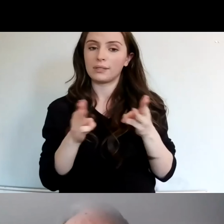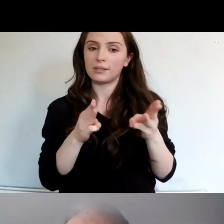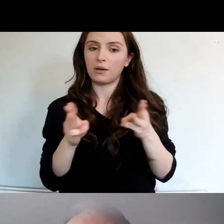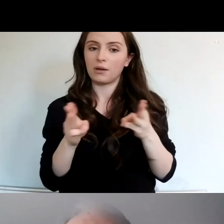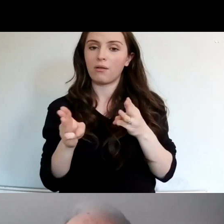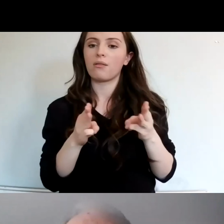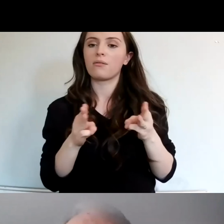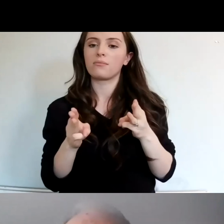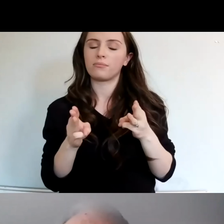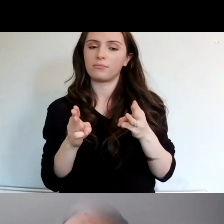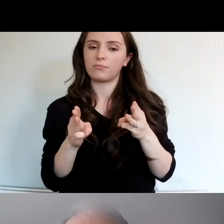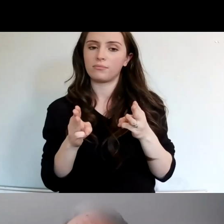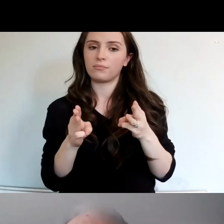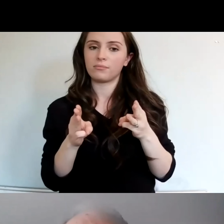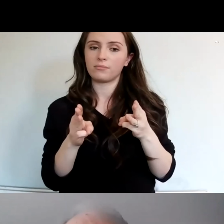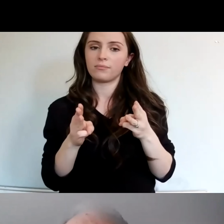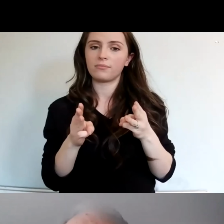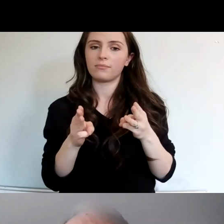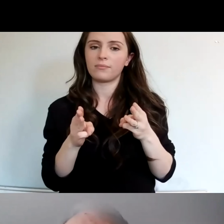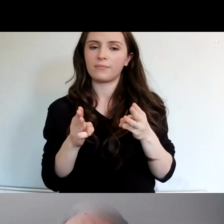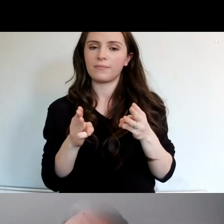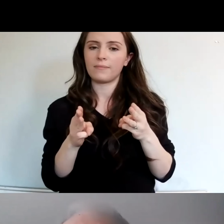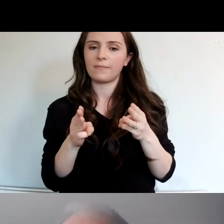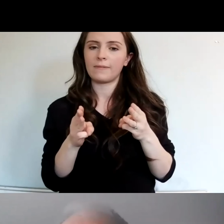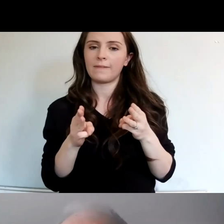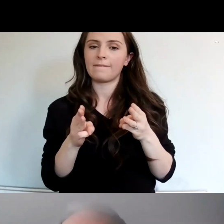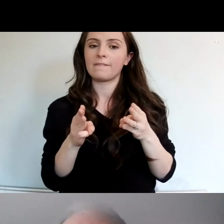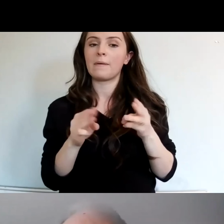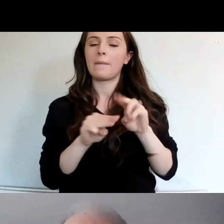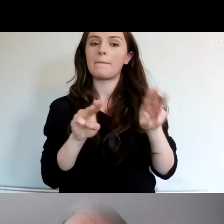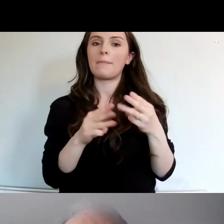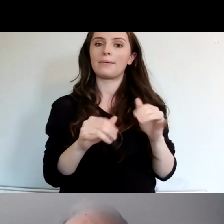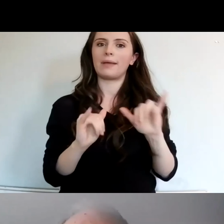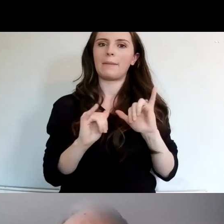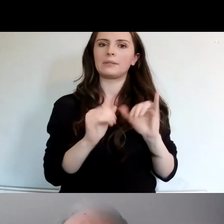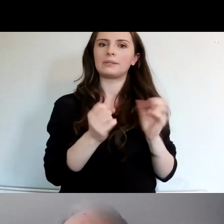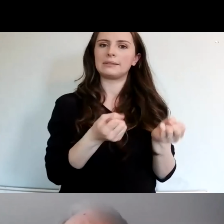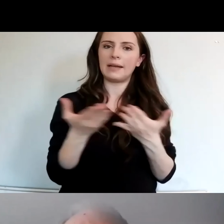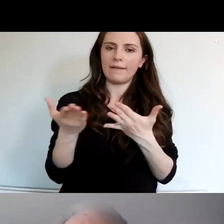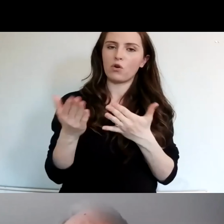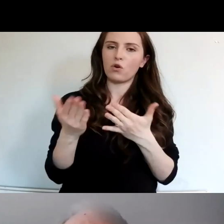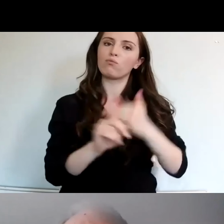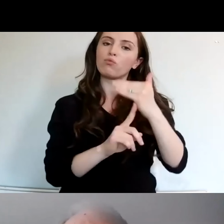for people to be able to deliver and improve their service or product.